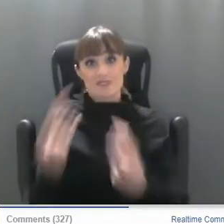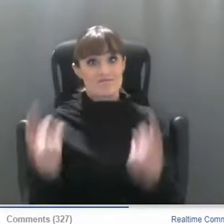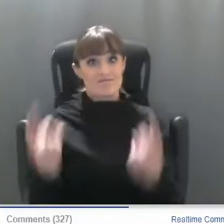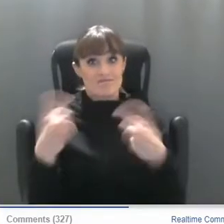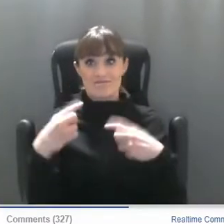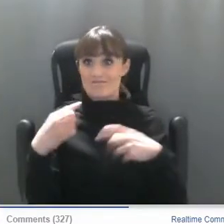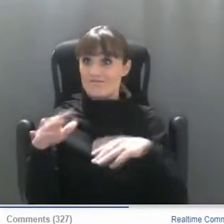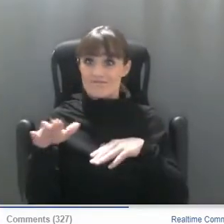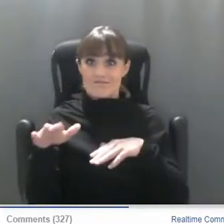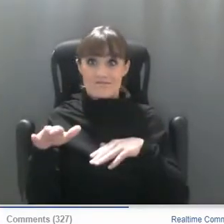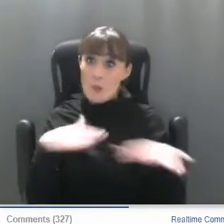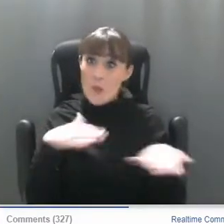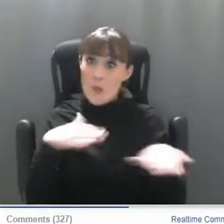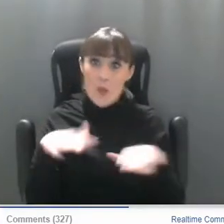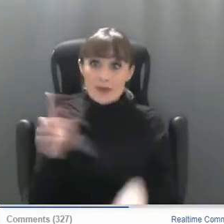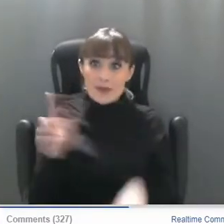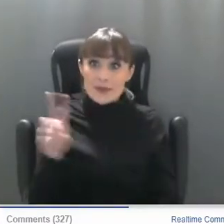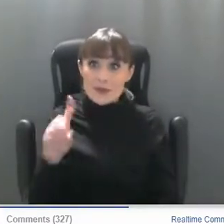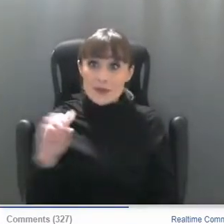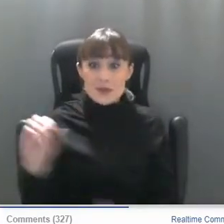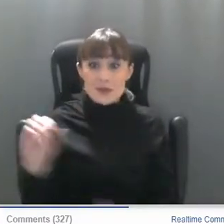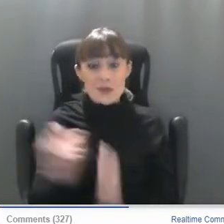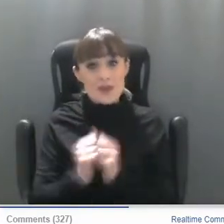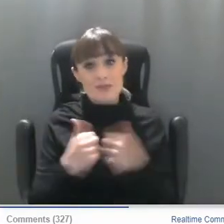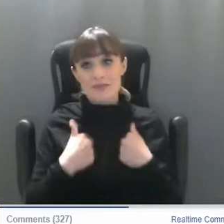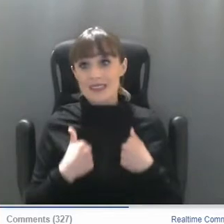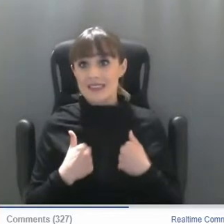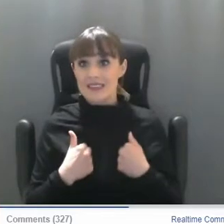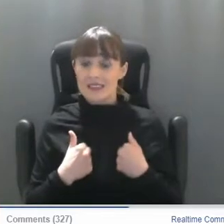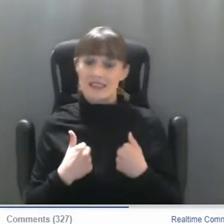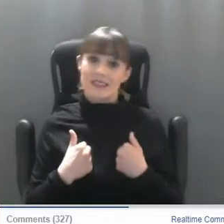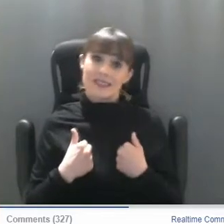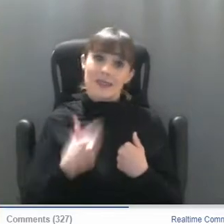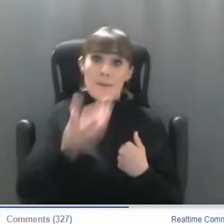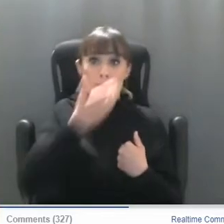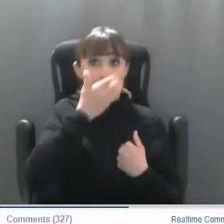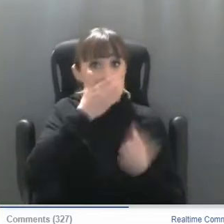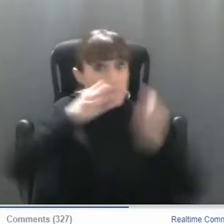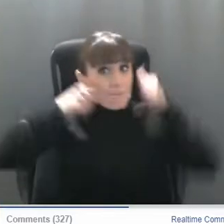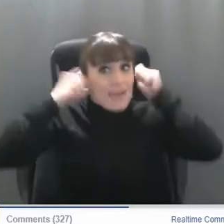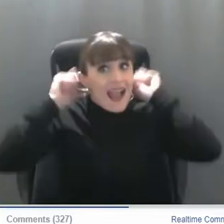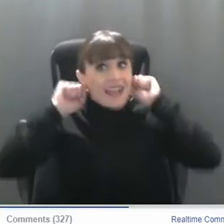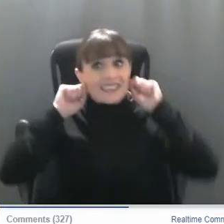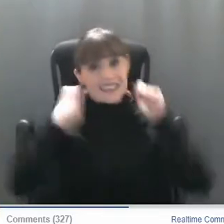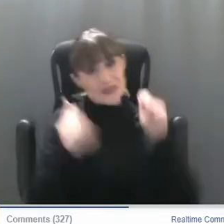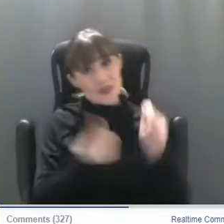zoo. Masks are encouraged. We want- you need to reserve that timed ticket prior.